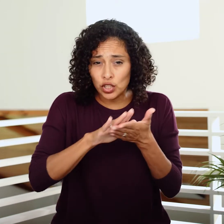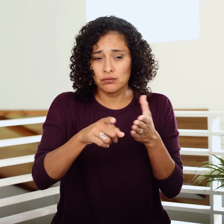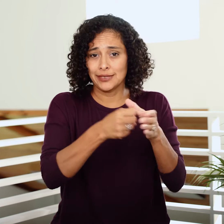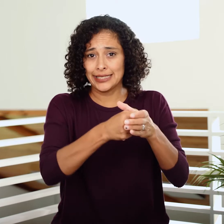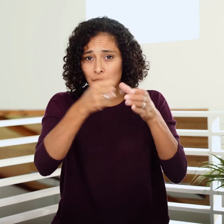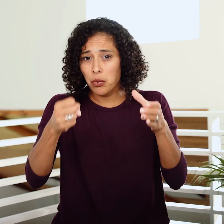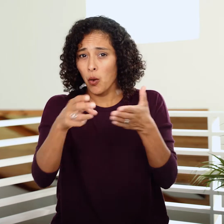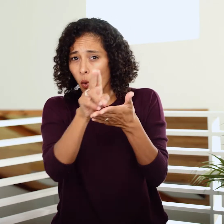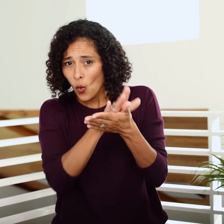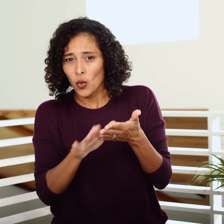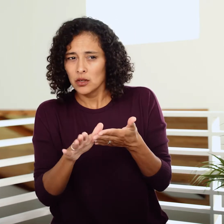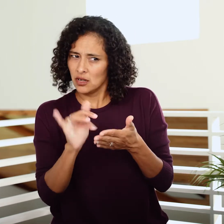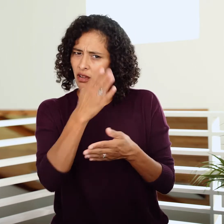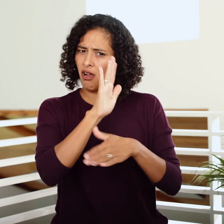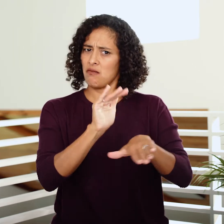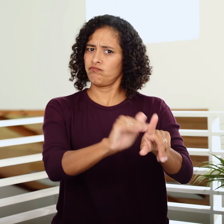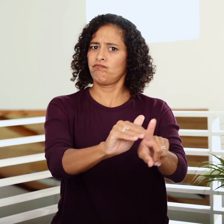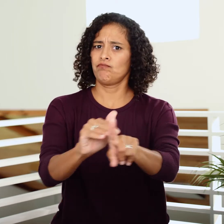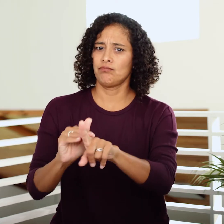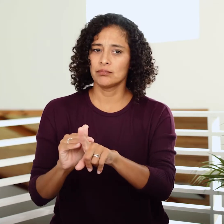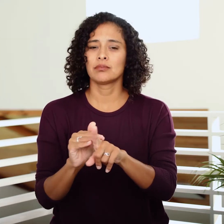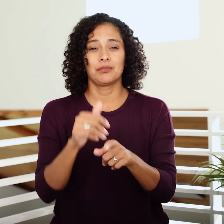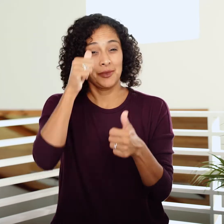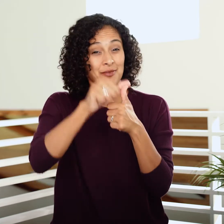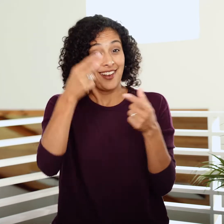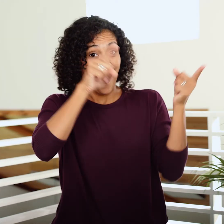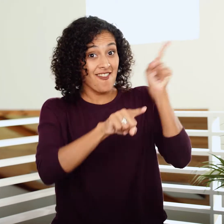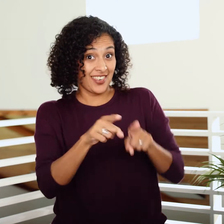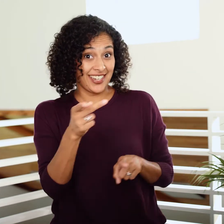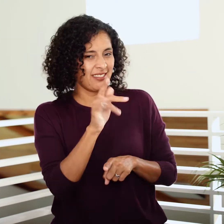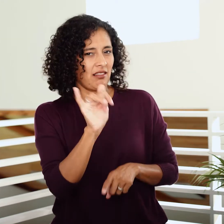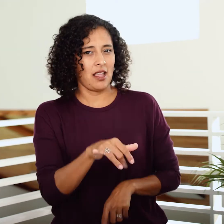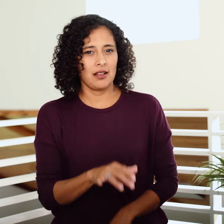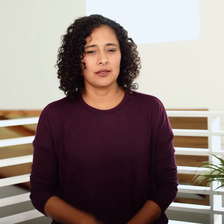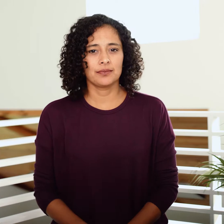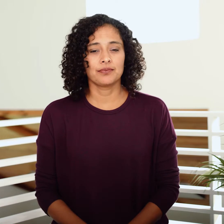of purity and holiness that He called them to when He made a covenant with them.